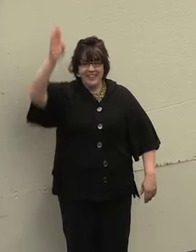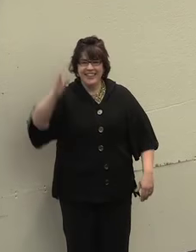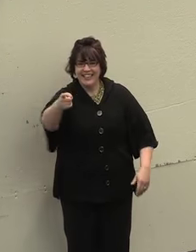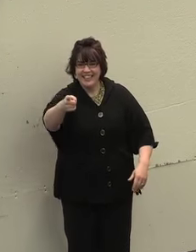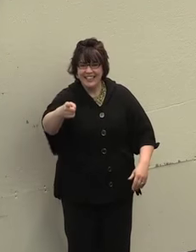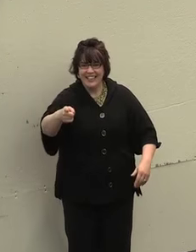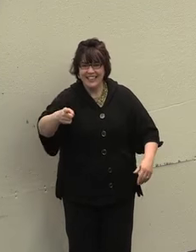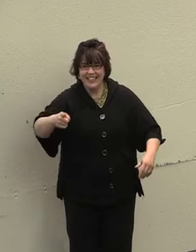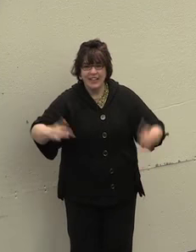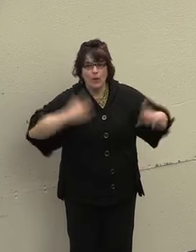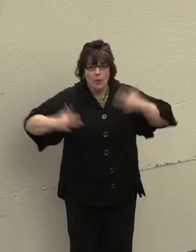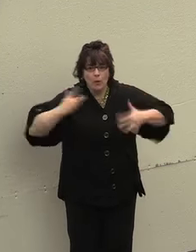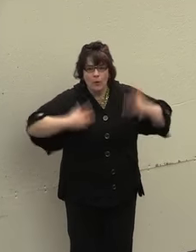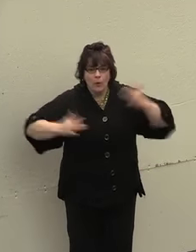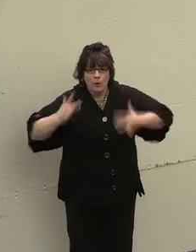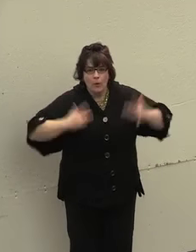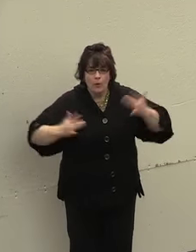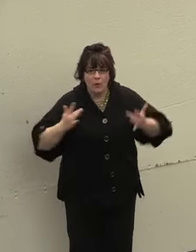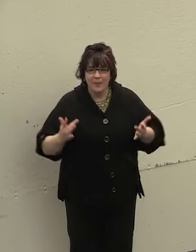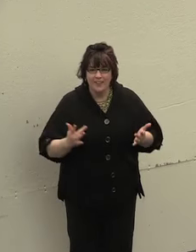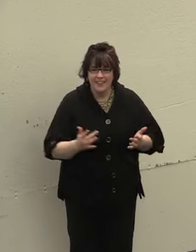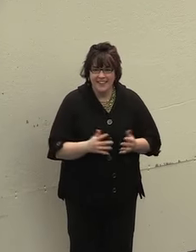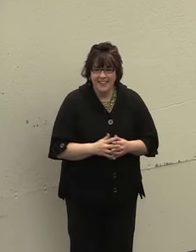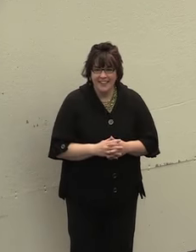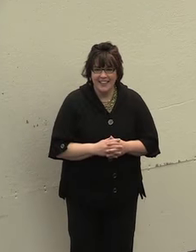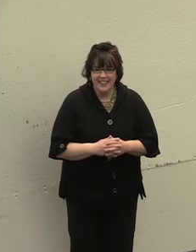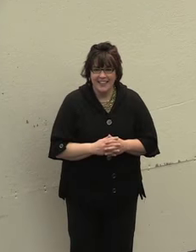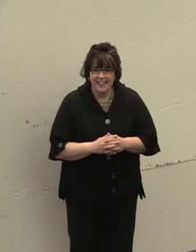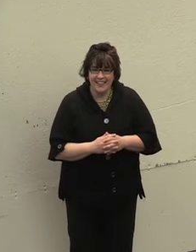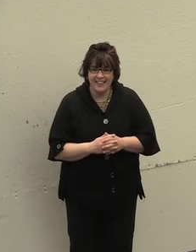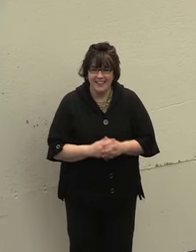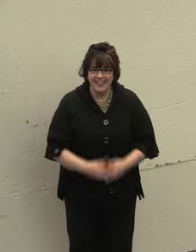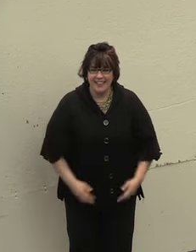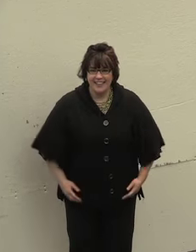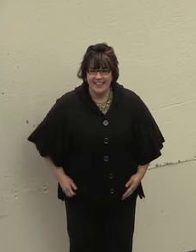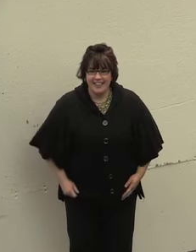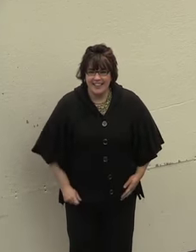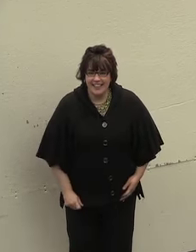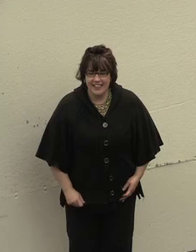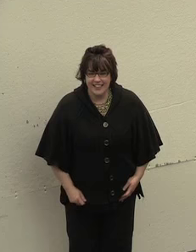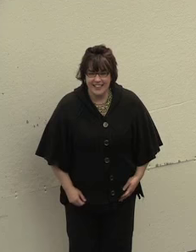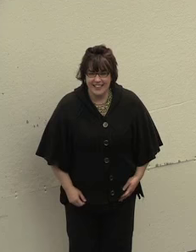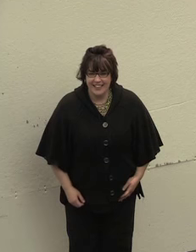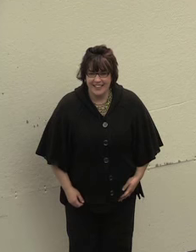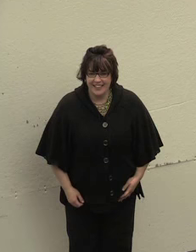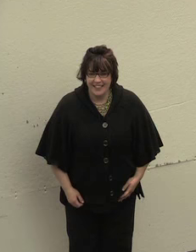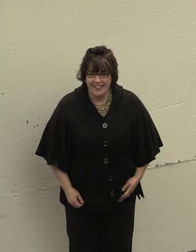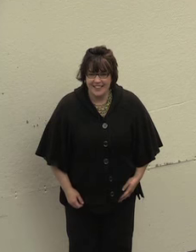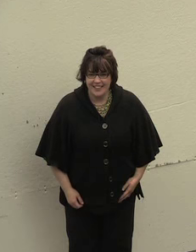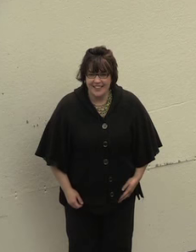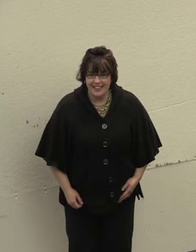for us, Fujimoto-san. And then you can ask more informal questions when we're out there.